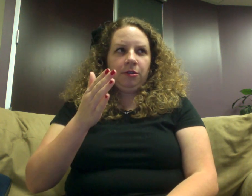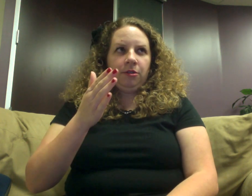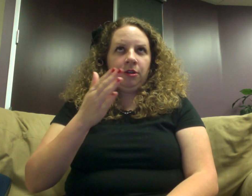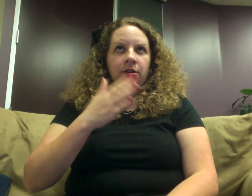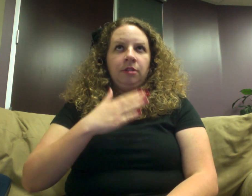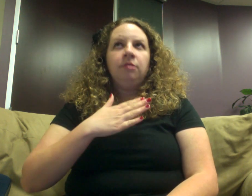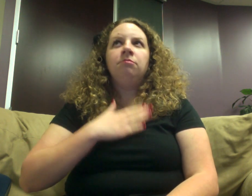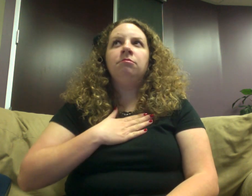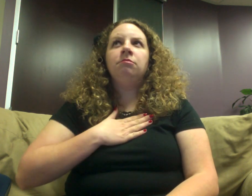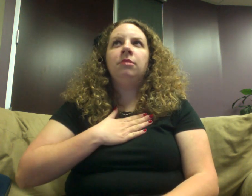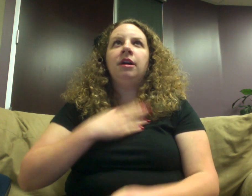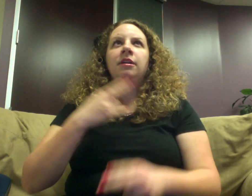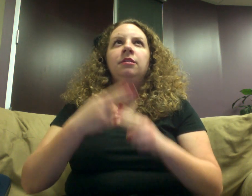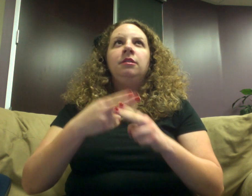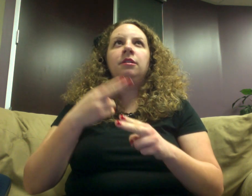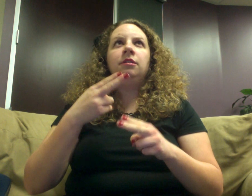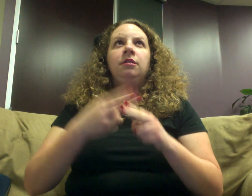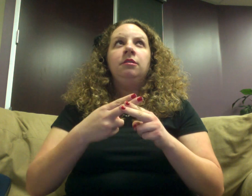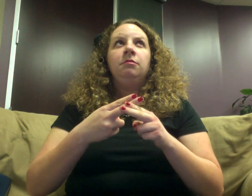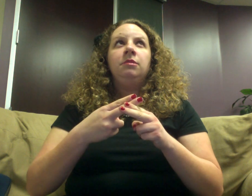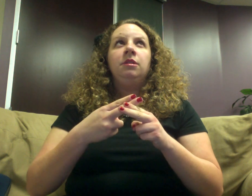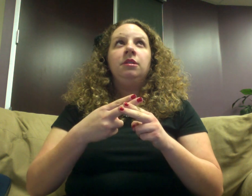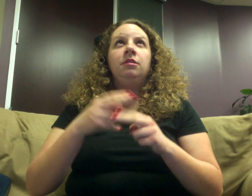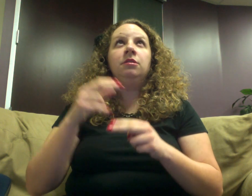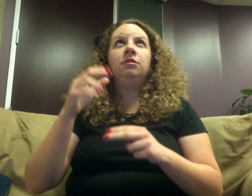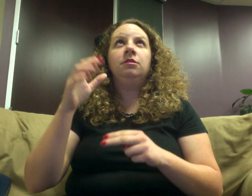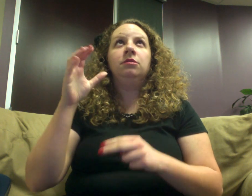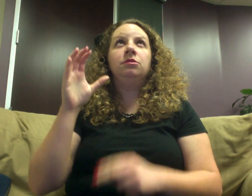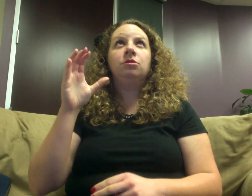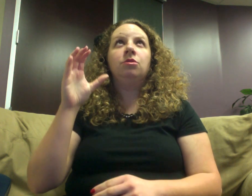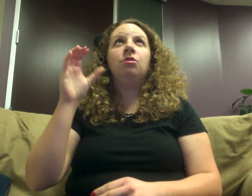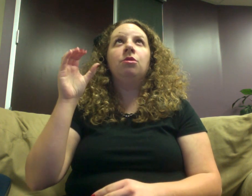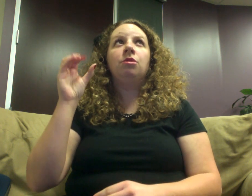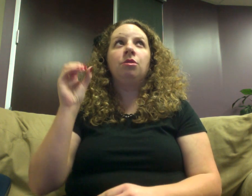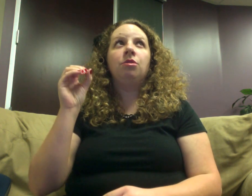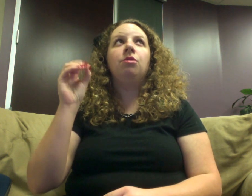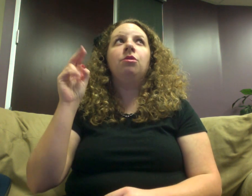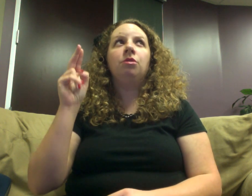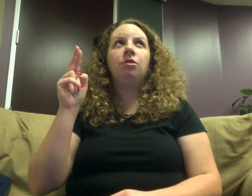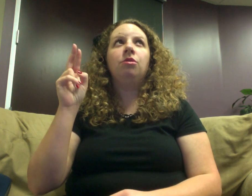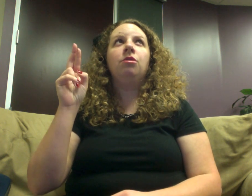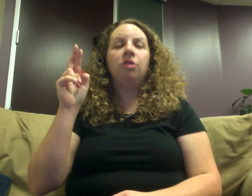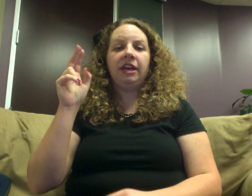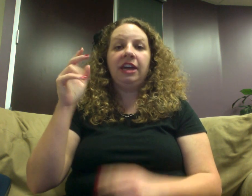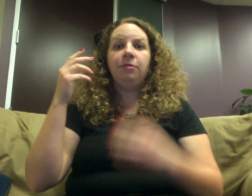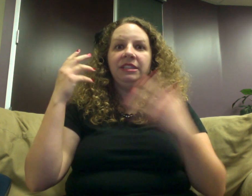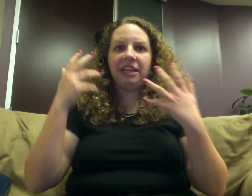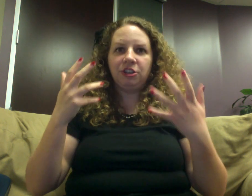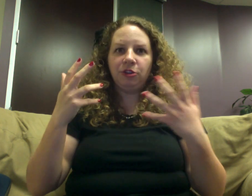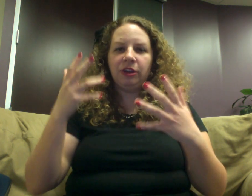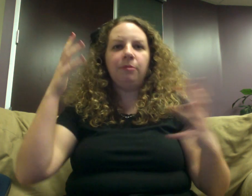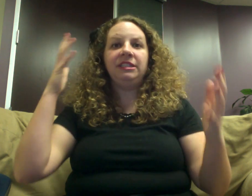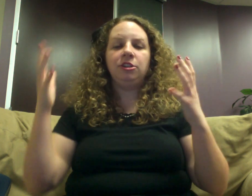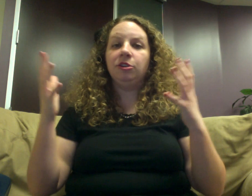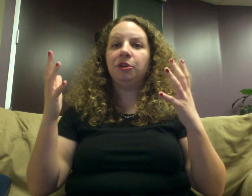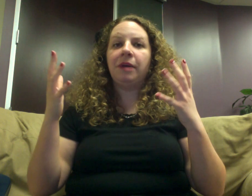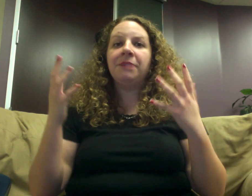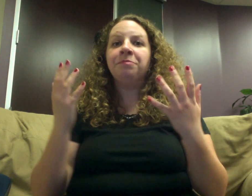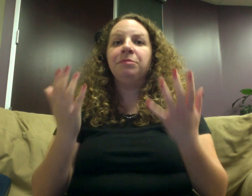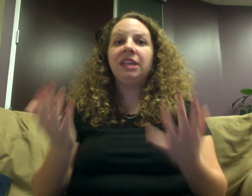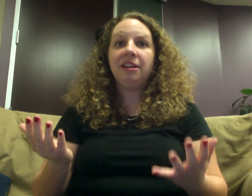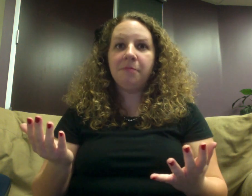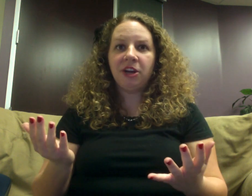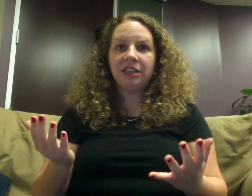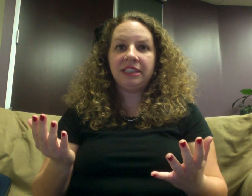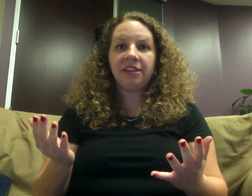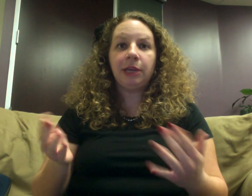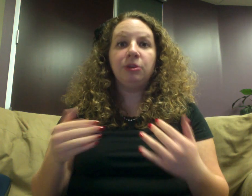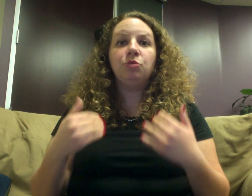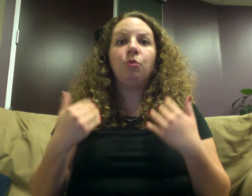MY NAME is . . . We tend to look up, we tend to look away, but in American Sign Language,